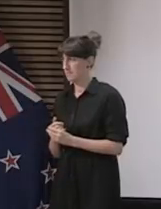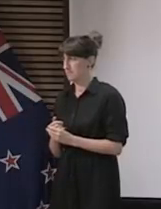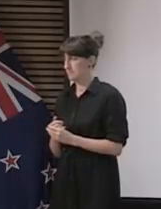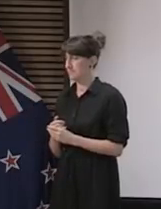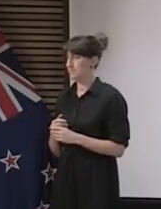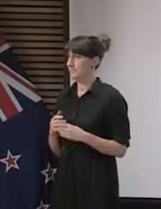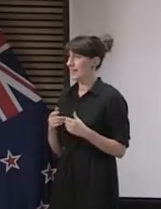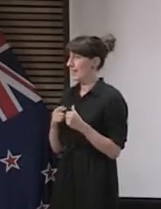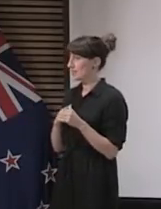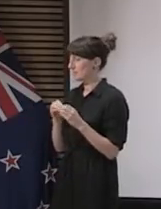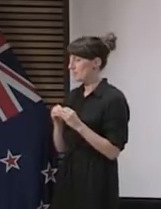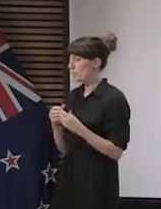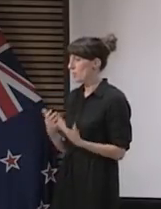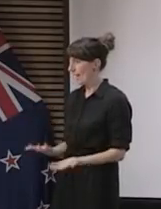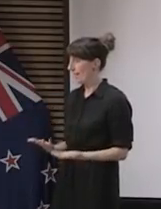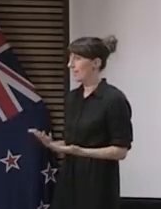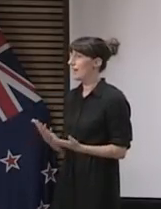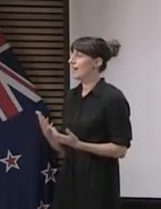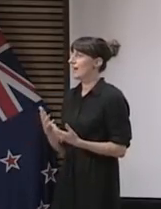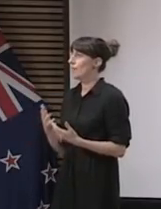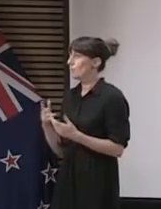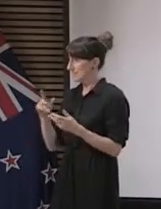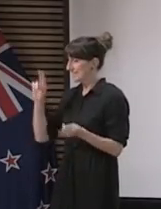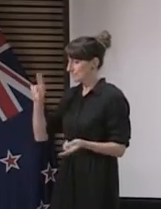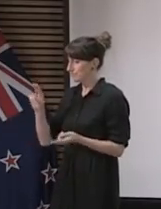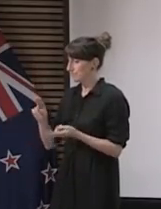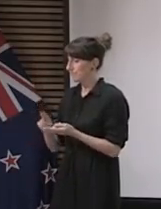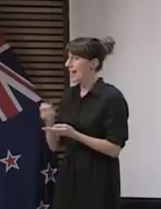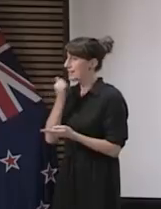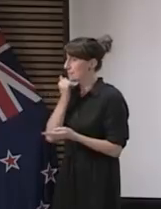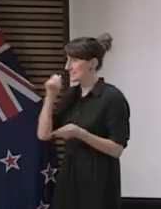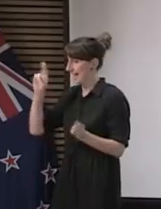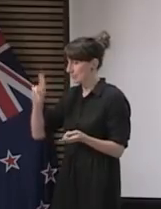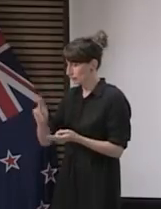where those cases arecoming from and that is secondpoint is probably the moreimportant